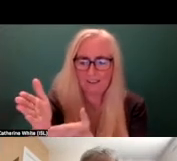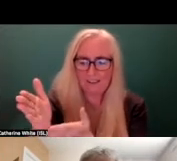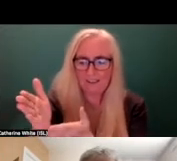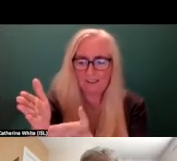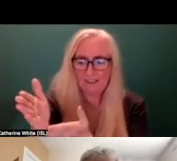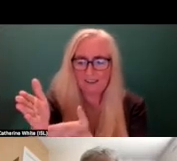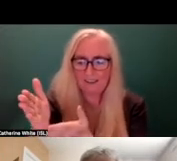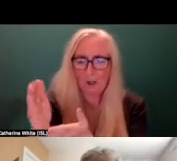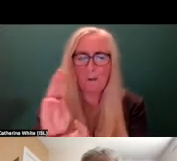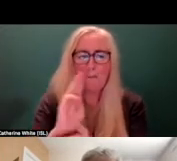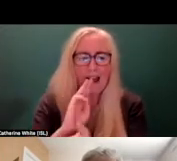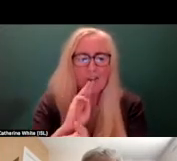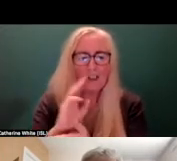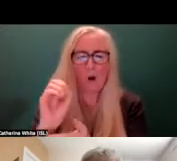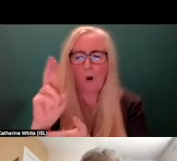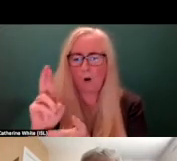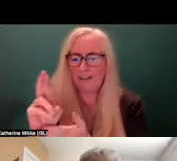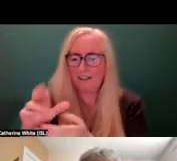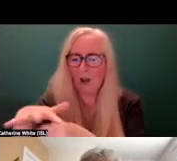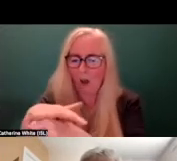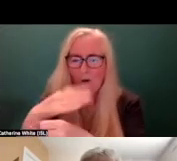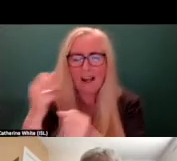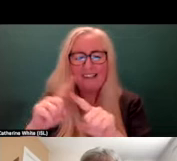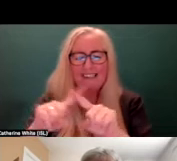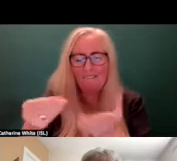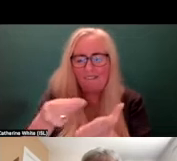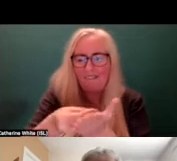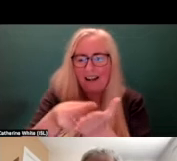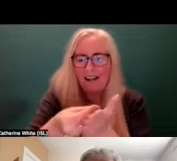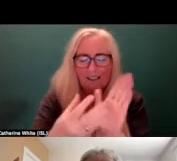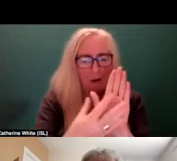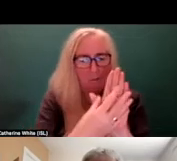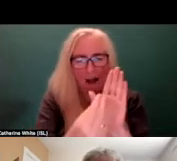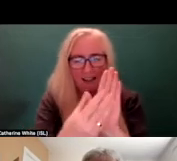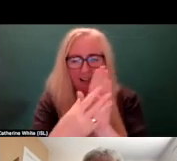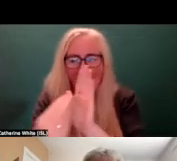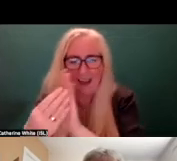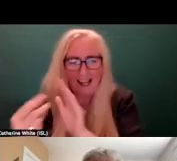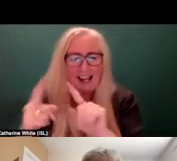through the Fair Deal and our private funding. So we have different financial models funding here.